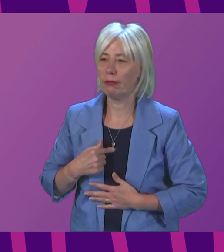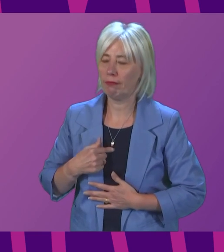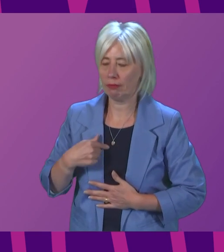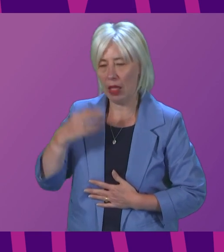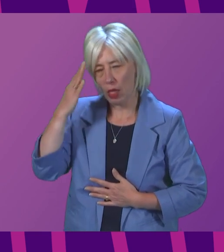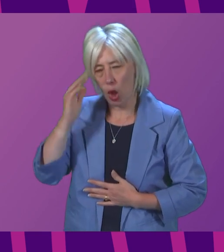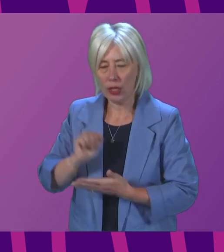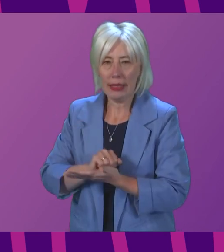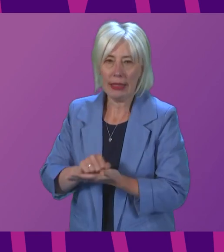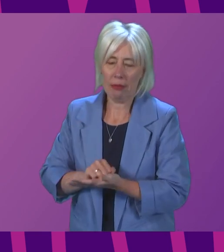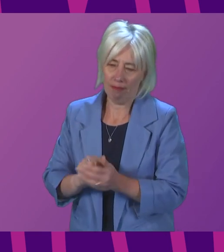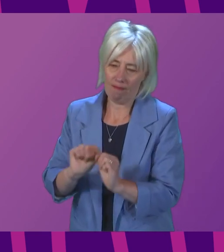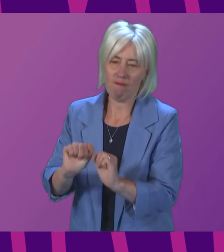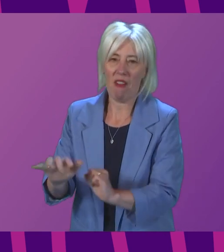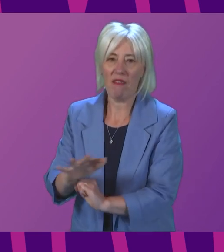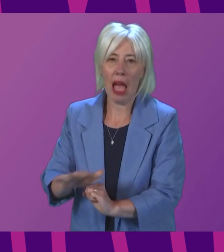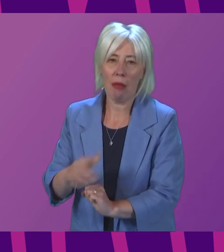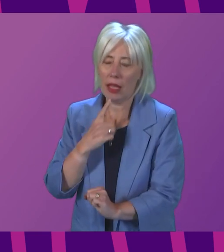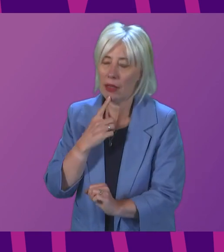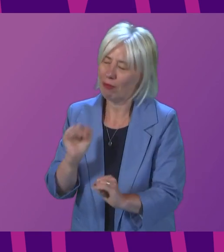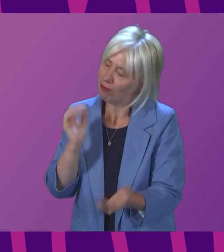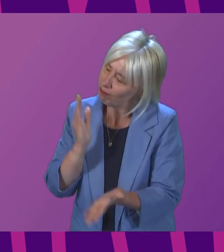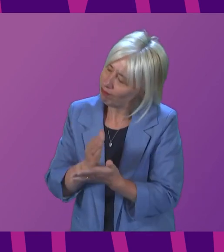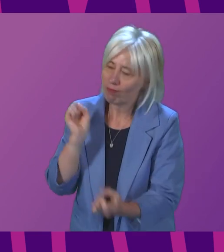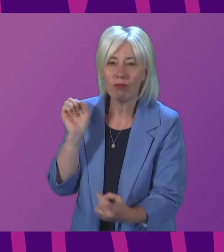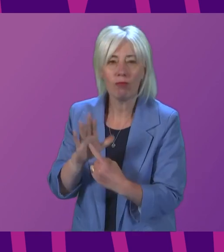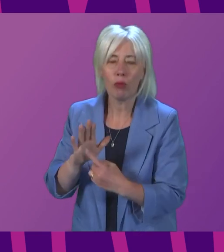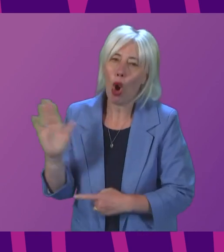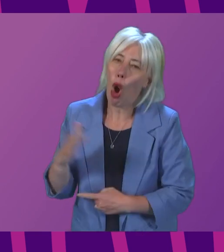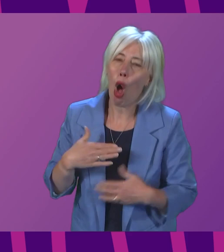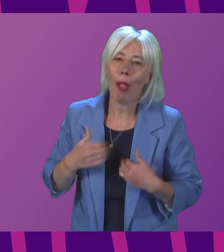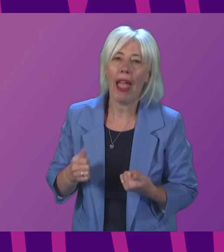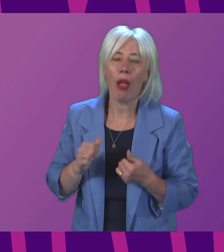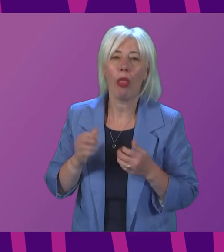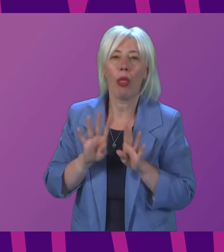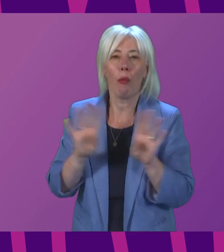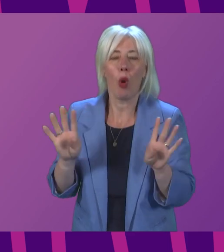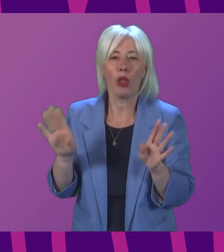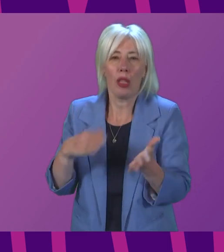and sympathies to her family. It is absolutely imperative that all health boards take steps to ensure that the situation